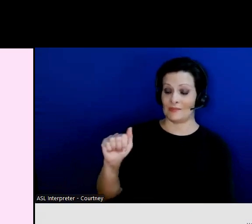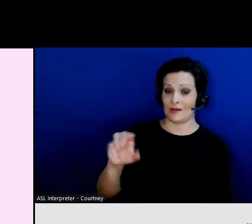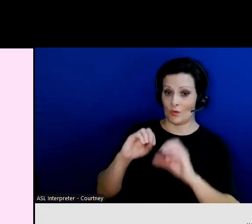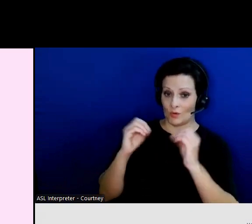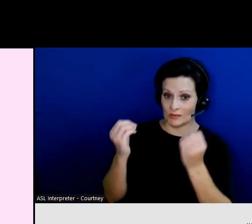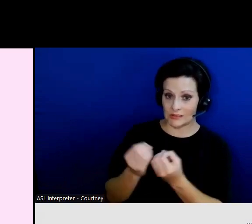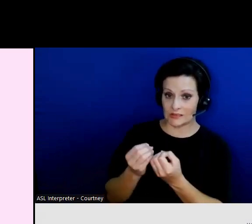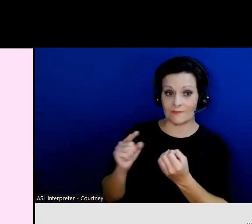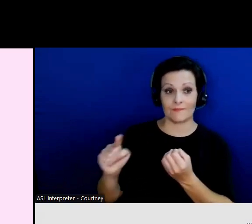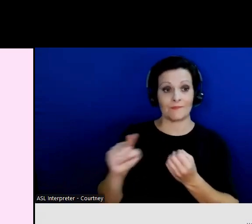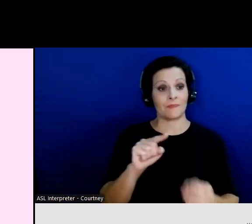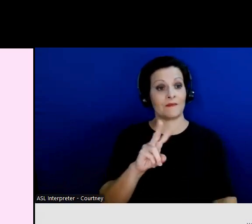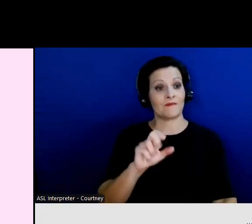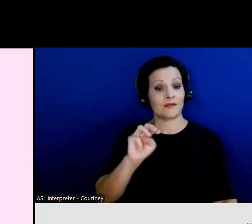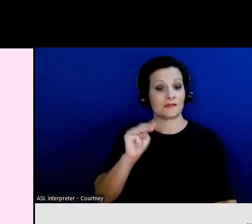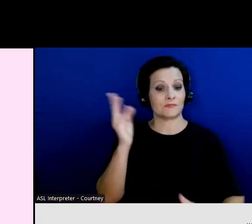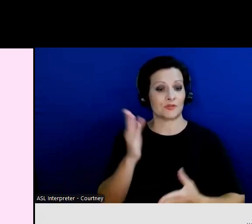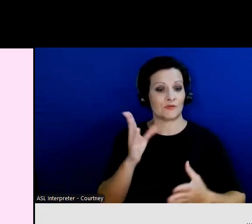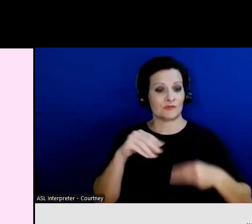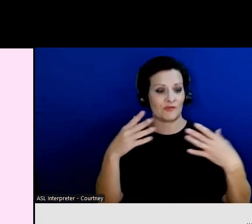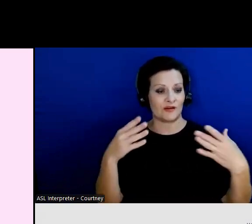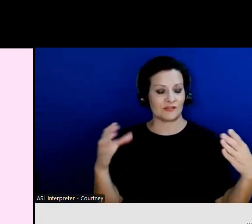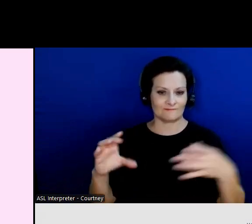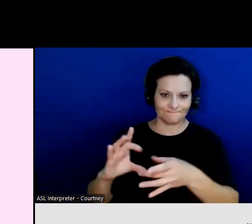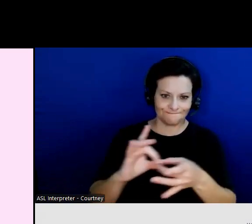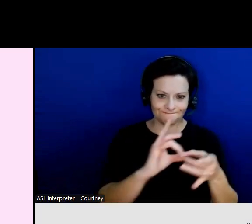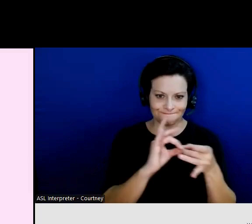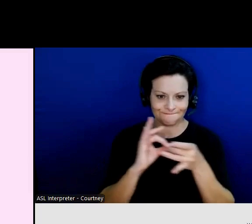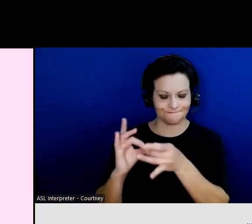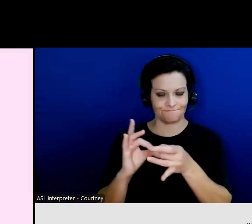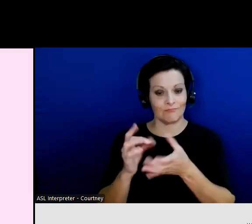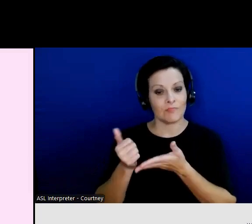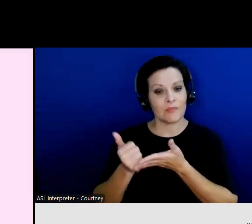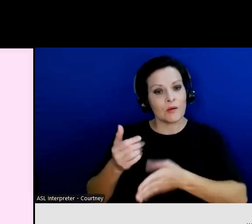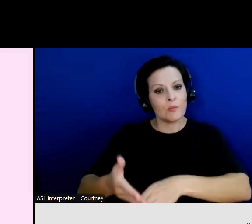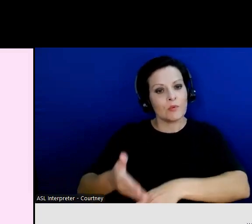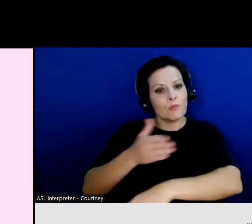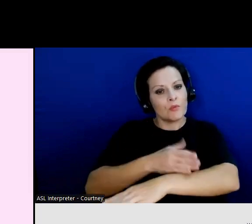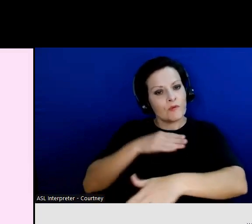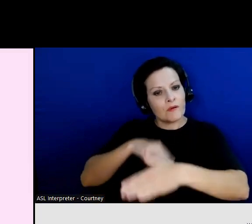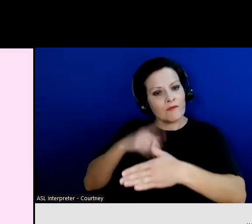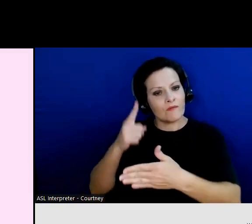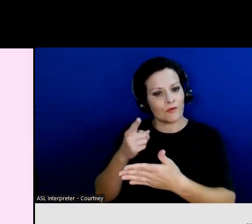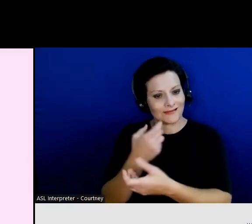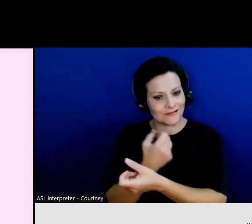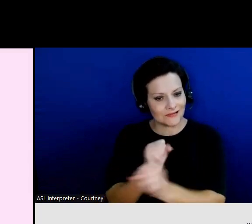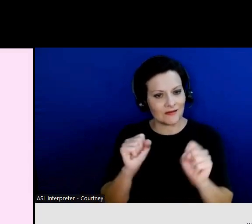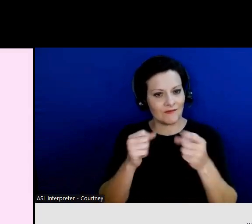service providers together to improve access to safe, effective, and responsive victim